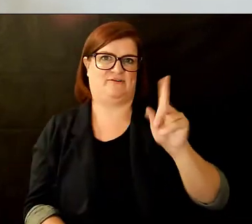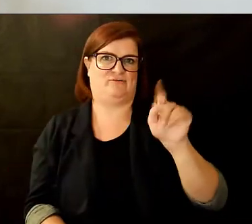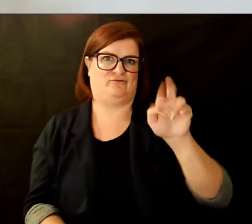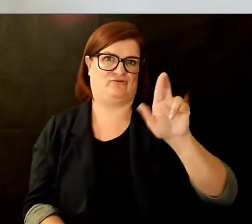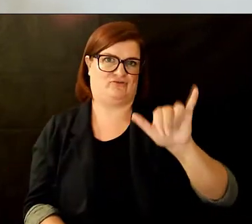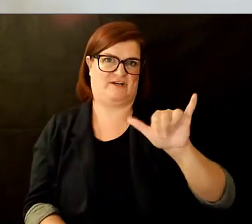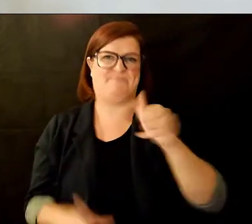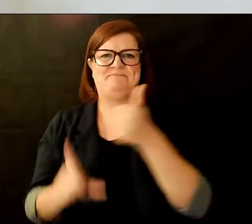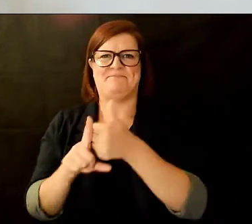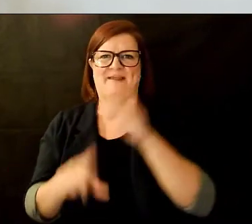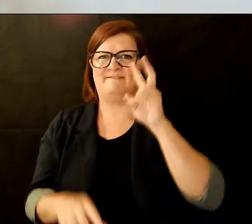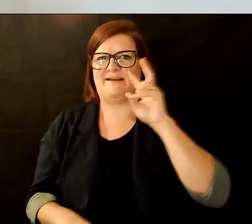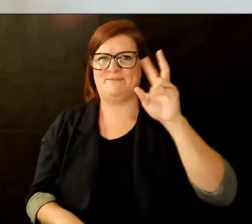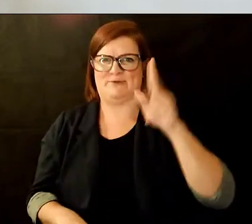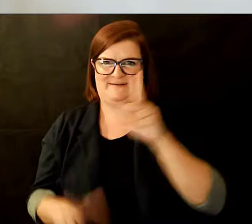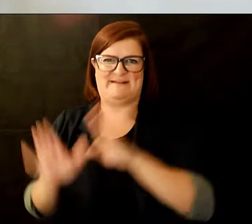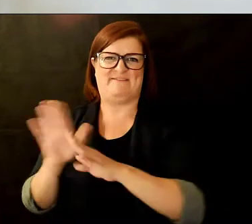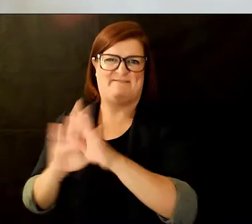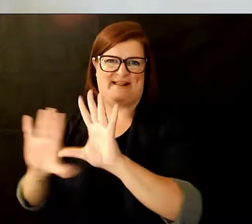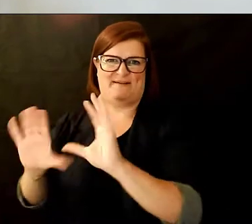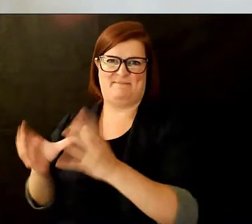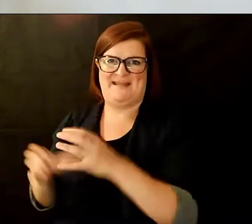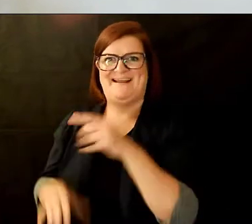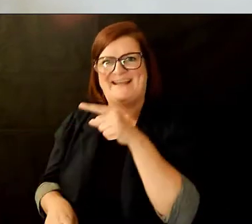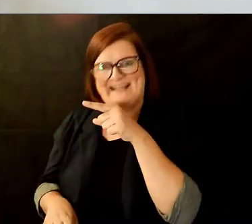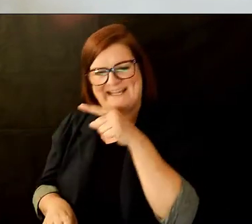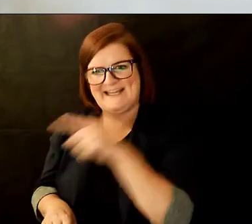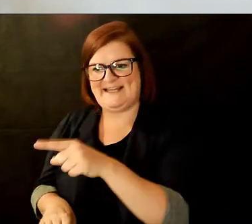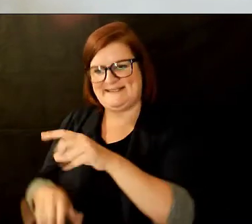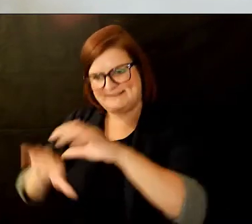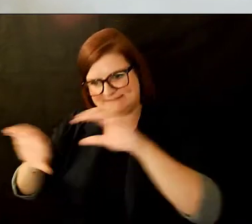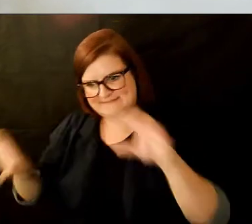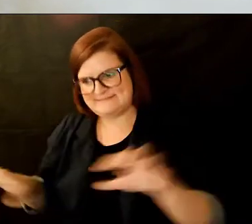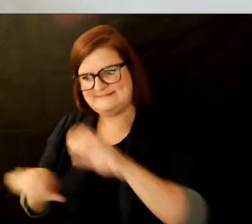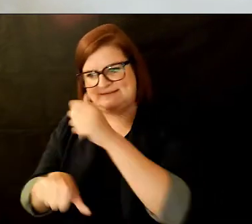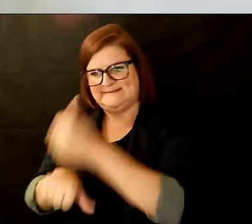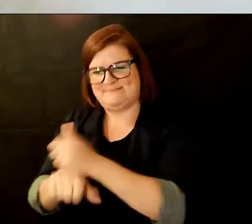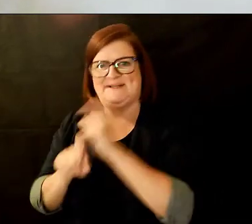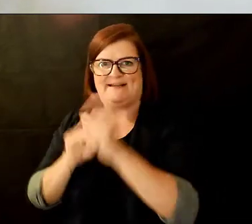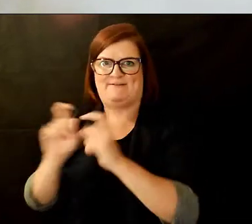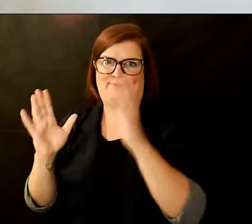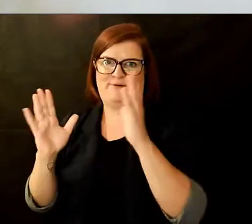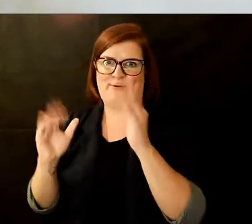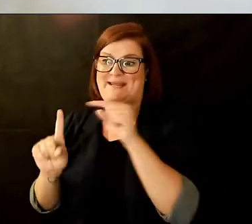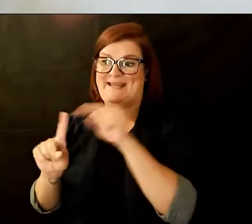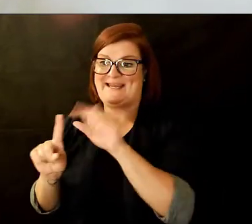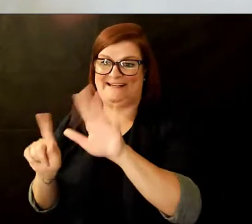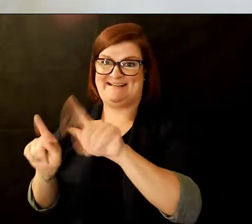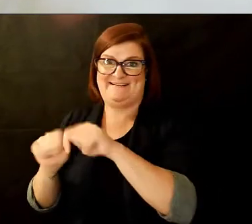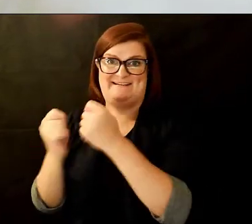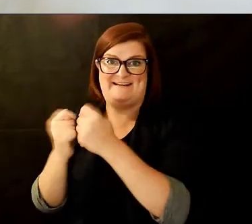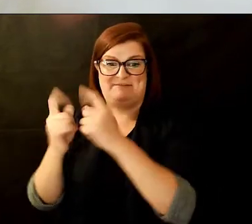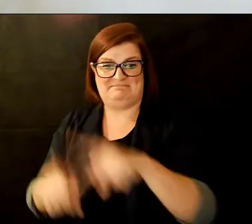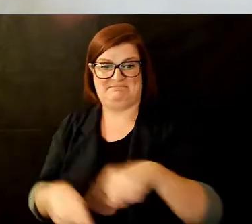is the creative force behind Gifts of Hope. He and his team have put together all of the events